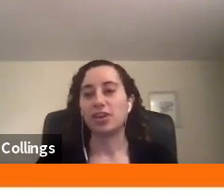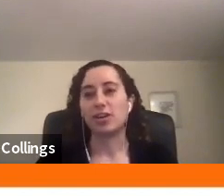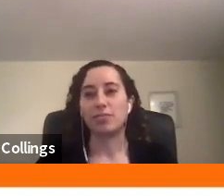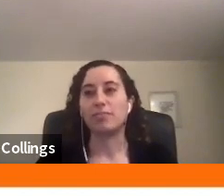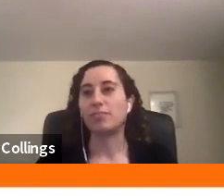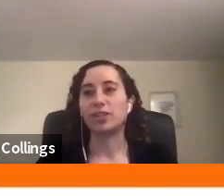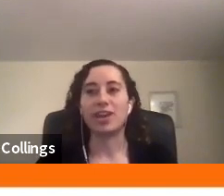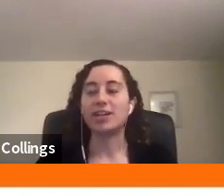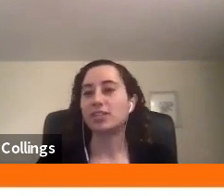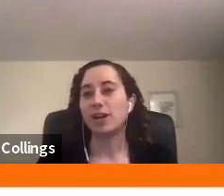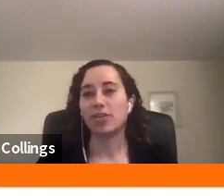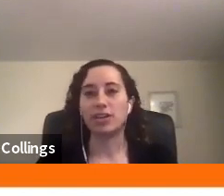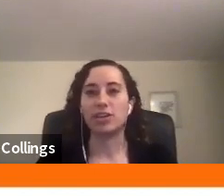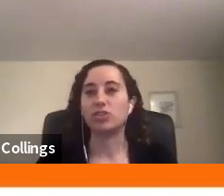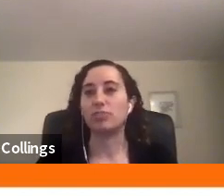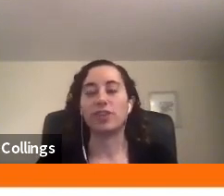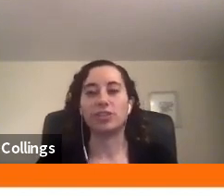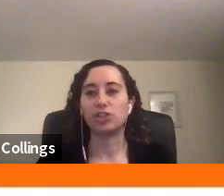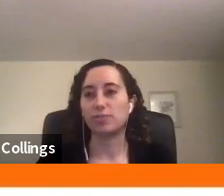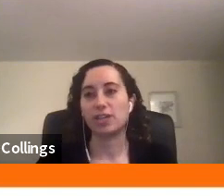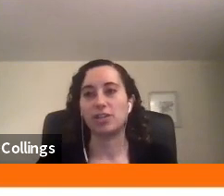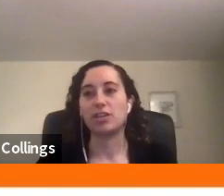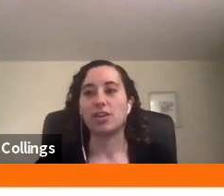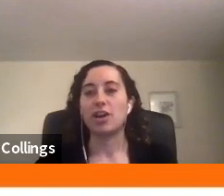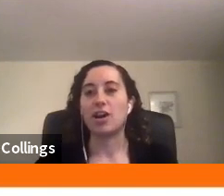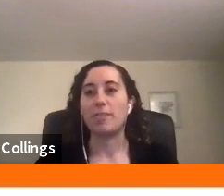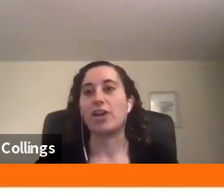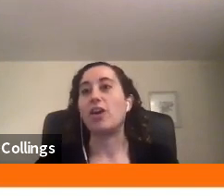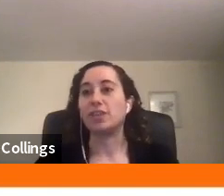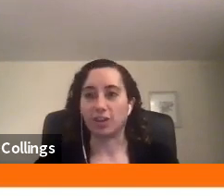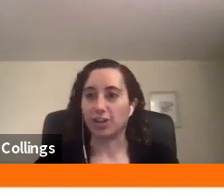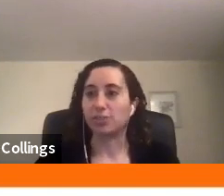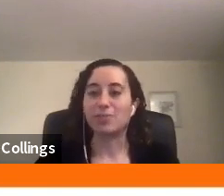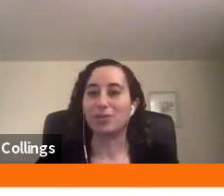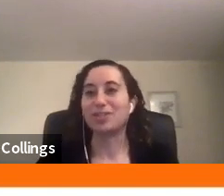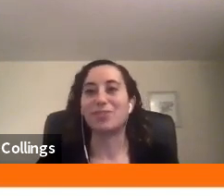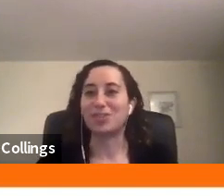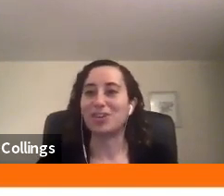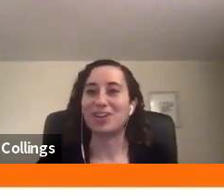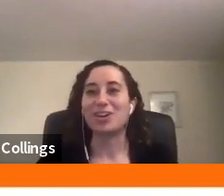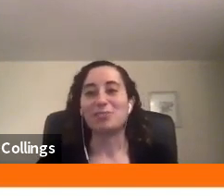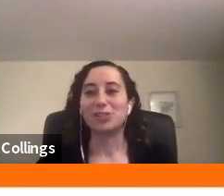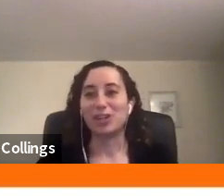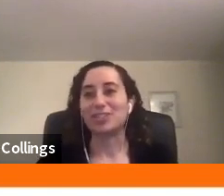seeing that as A tip WAL -- atypical. Clinicians often fail to recognize that, don't really ask about it.